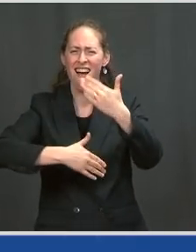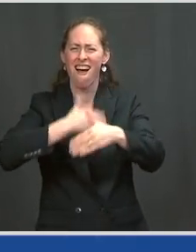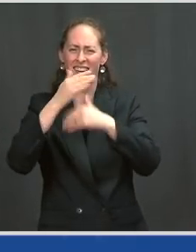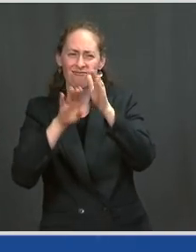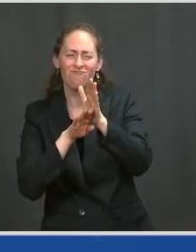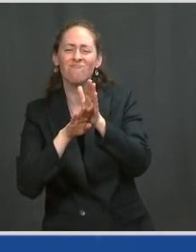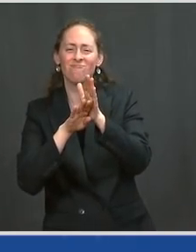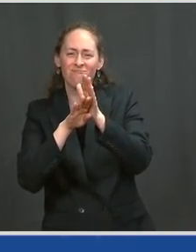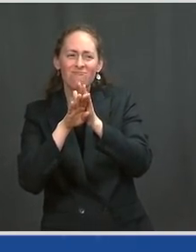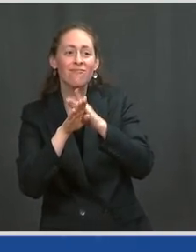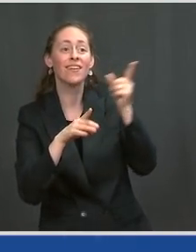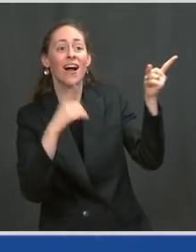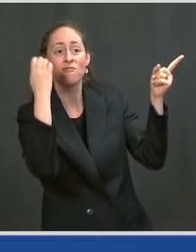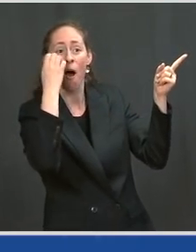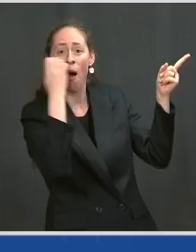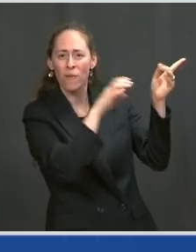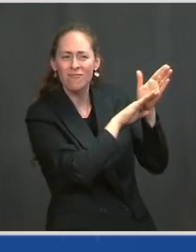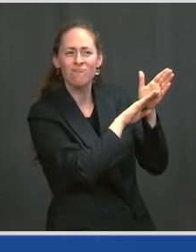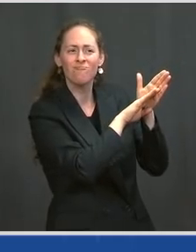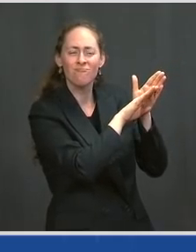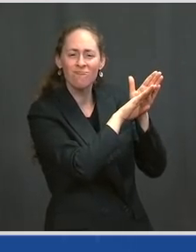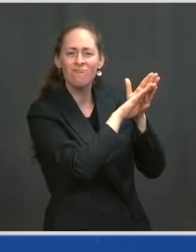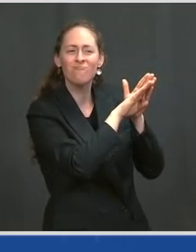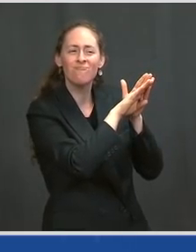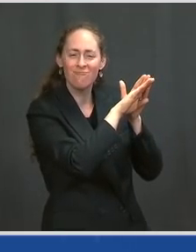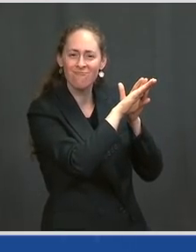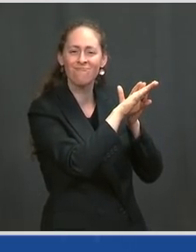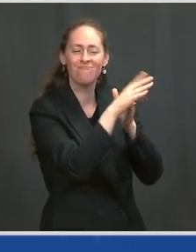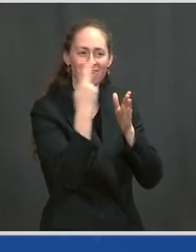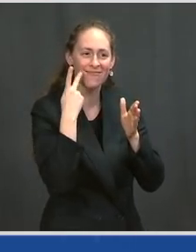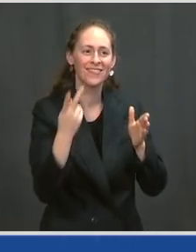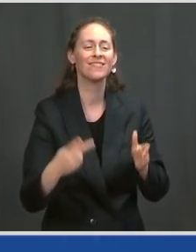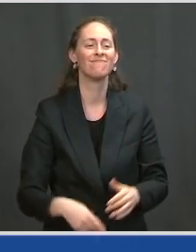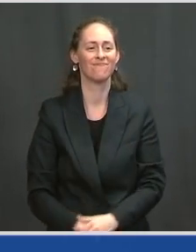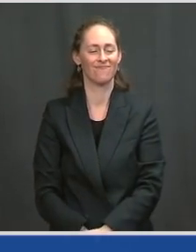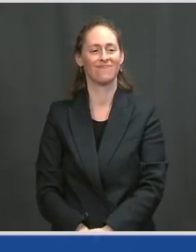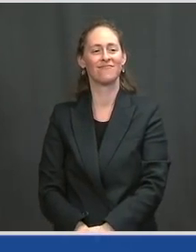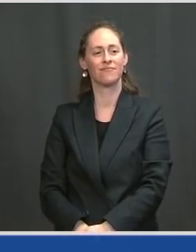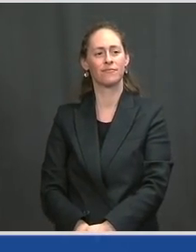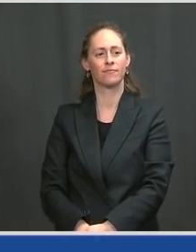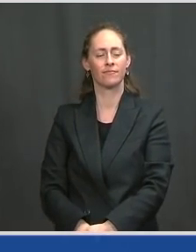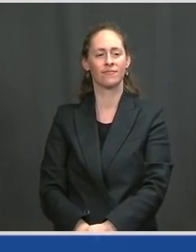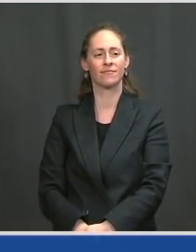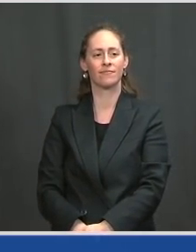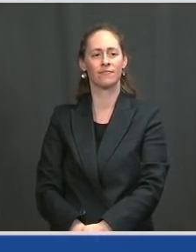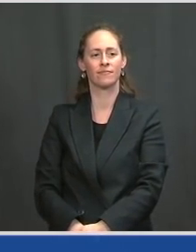forecasters are projecting we'll see the fastest economic growth in nearly 40 years in the months to come.